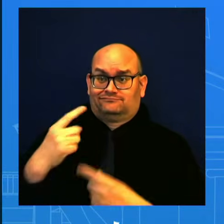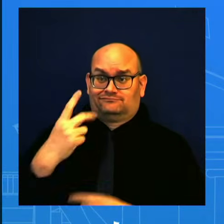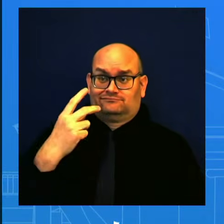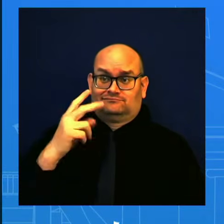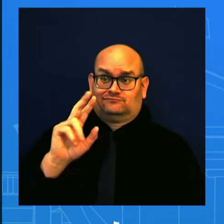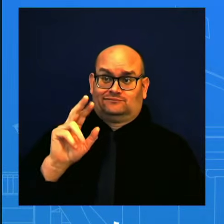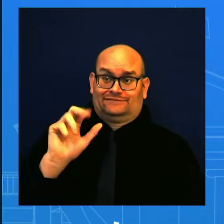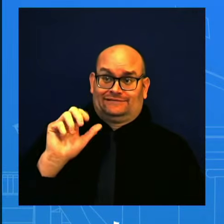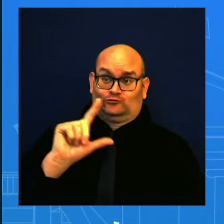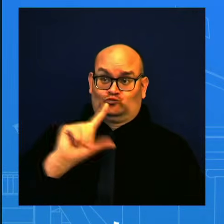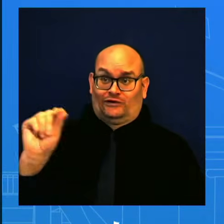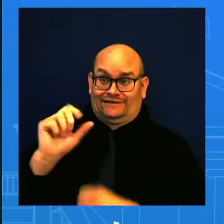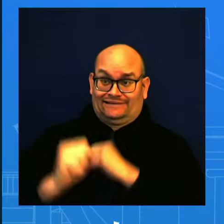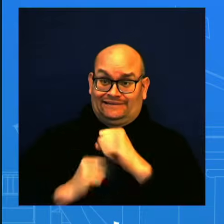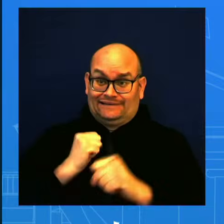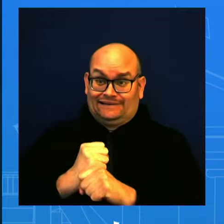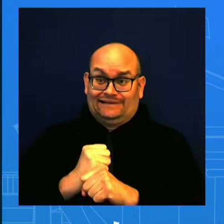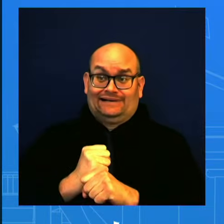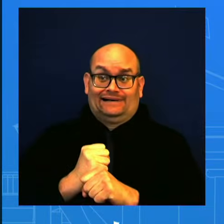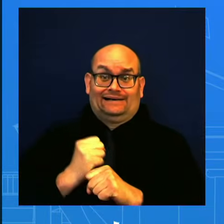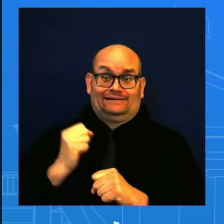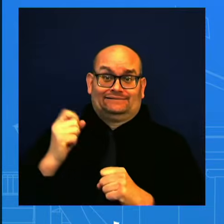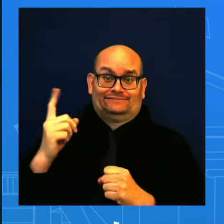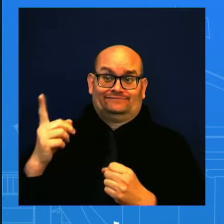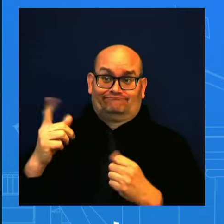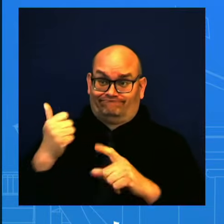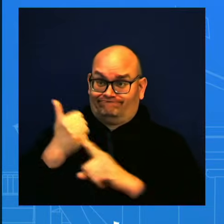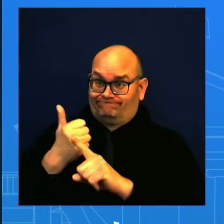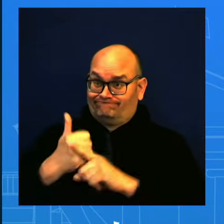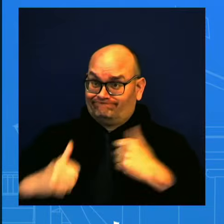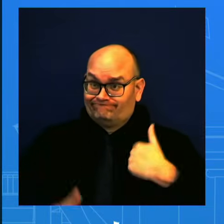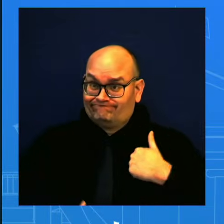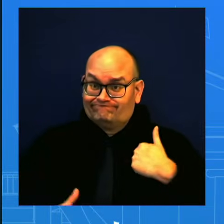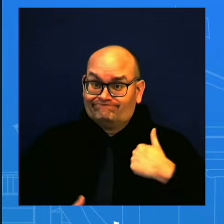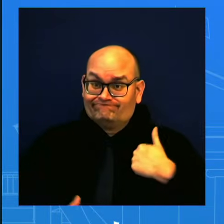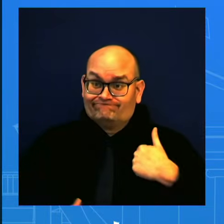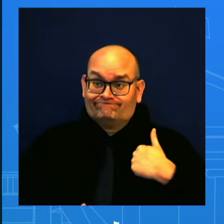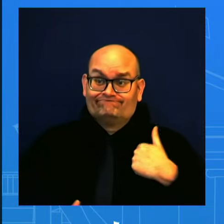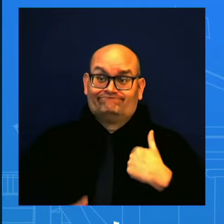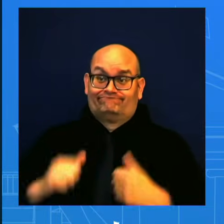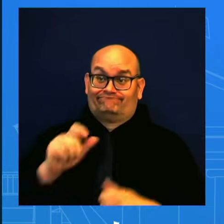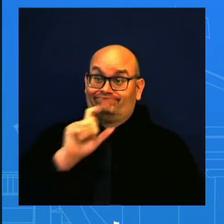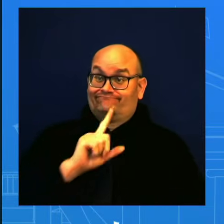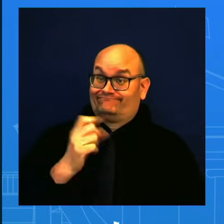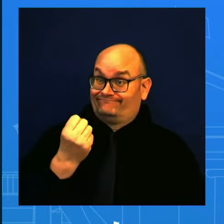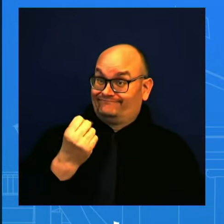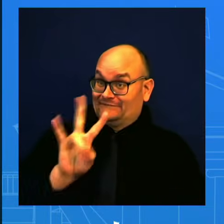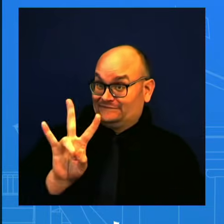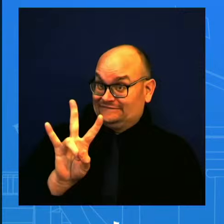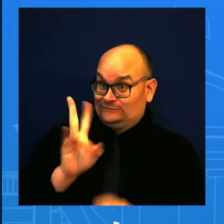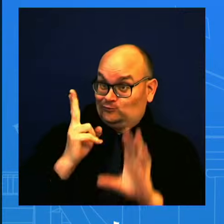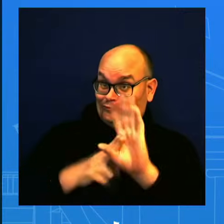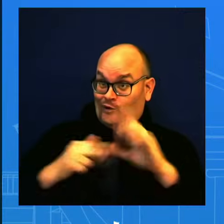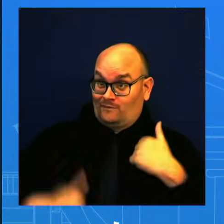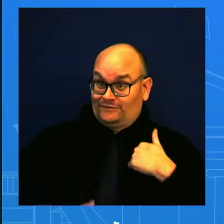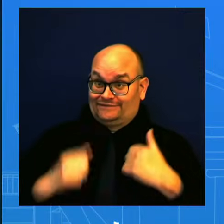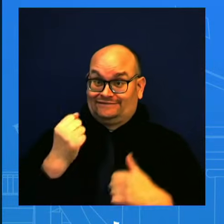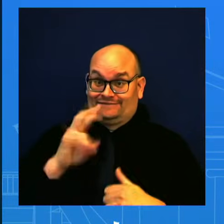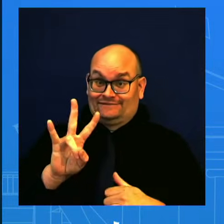about making sure that we continue to try to de-escalate tensions. We just put out two readouts, a readout --